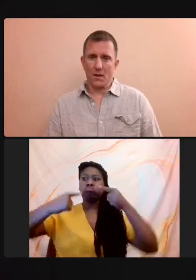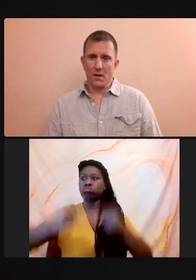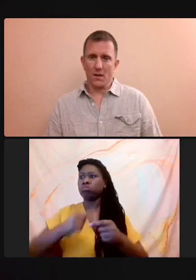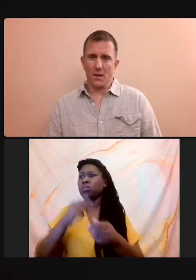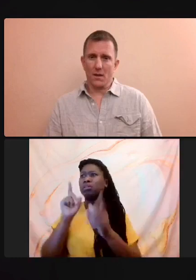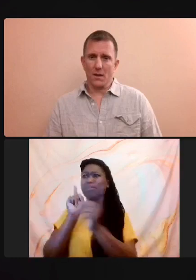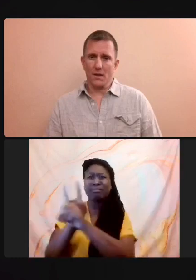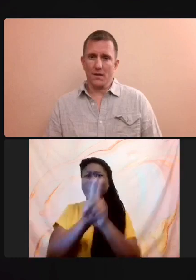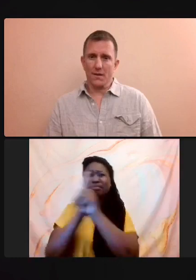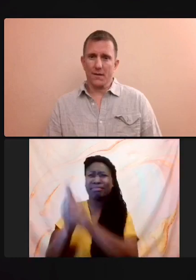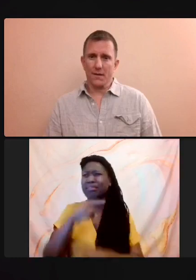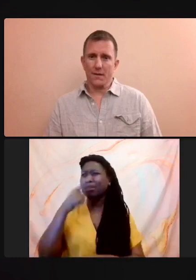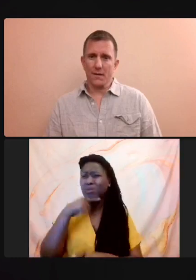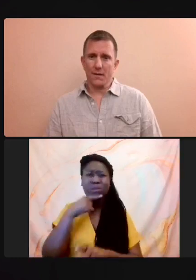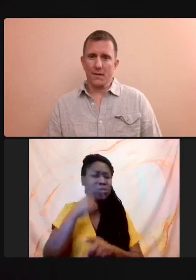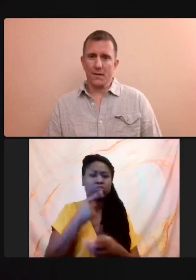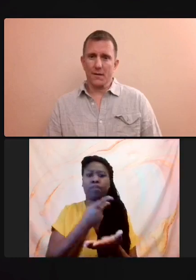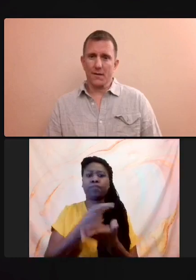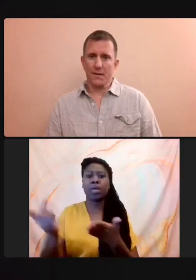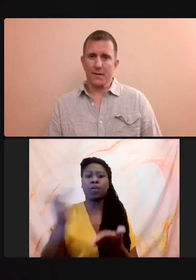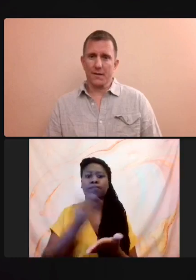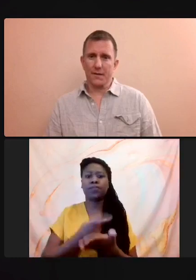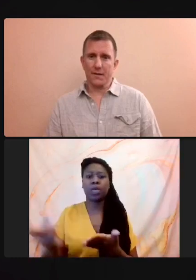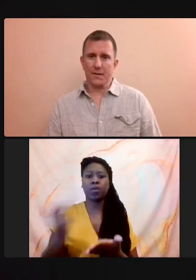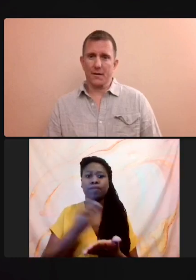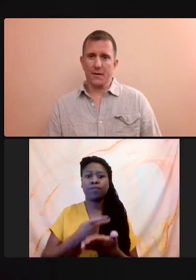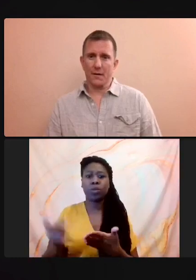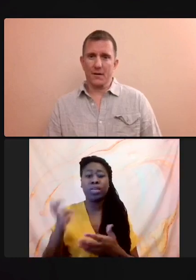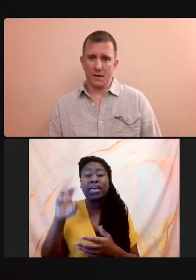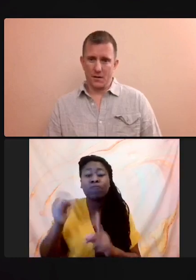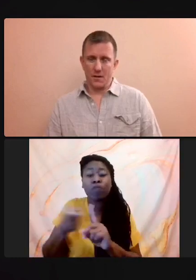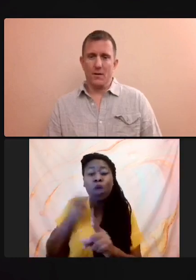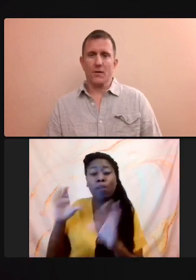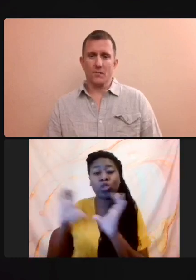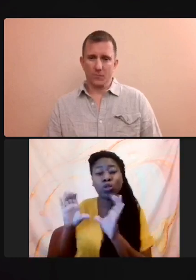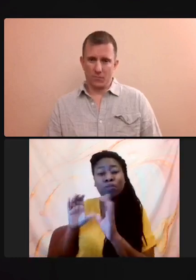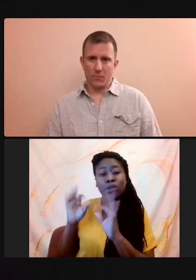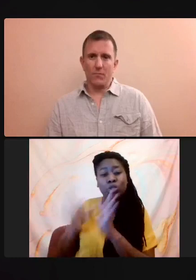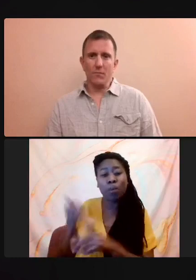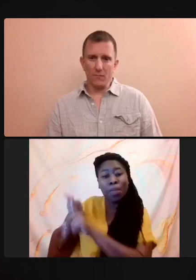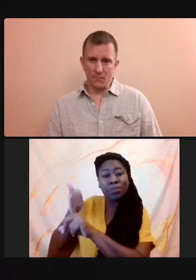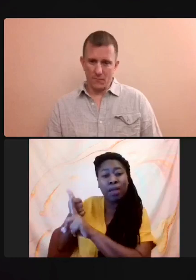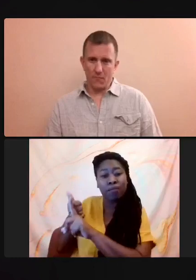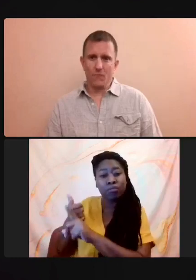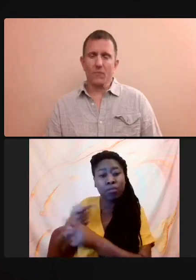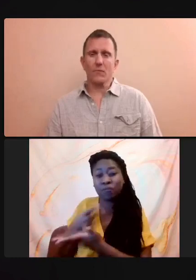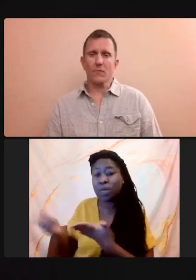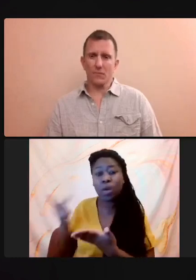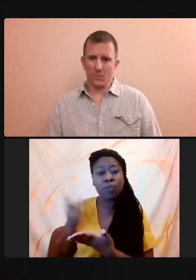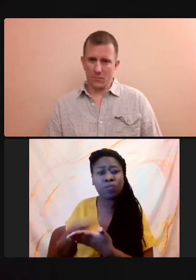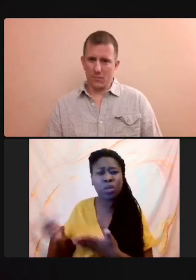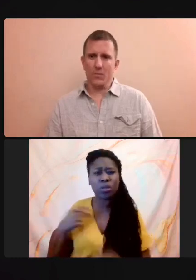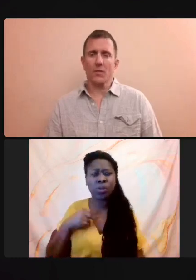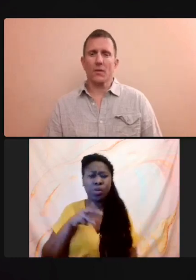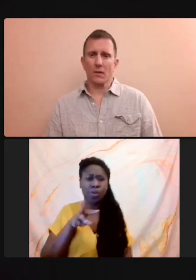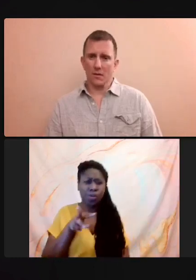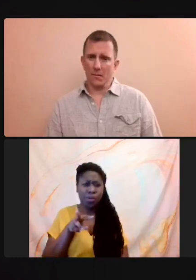And so, again, we see also the failure rate in terms of these interpreters who are being mentored by hearing interpreters.